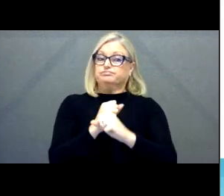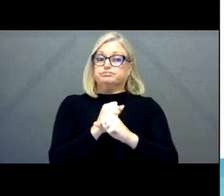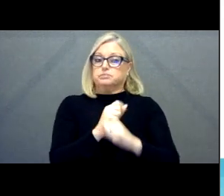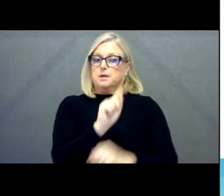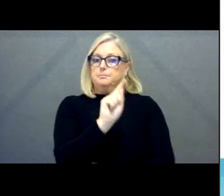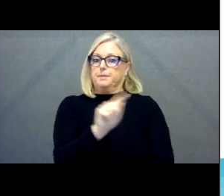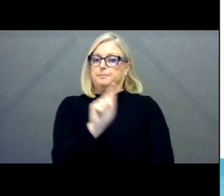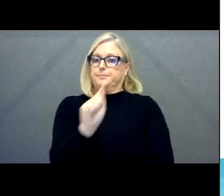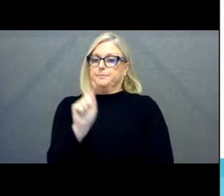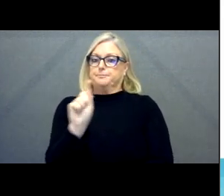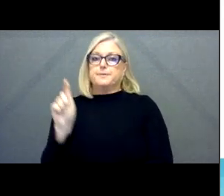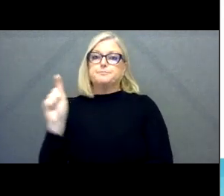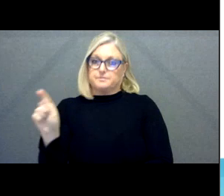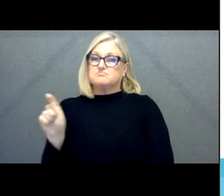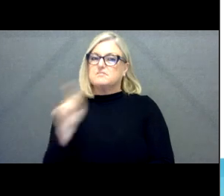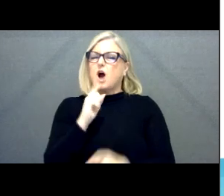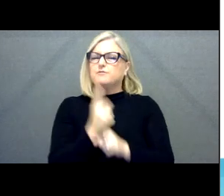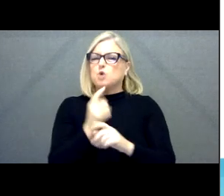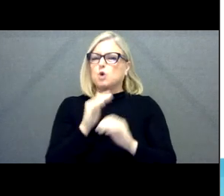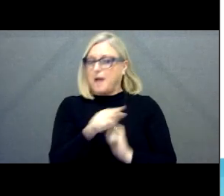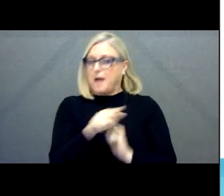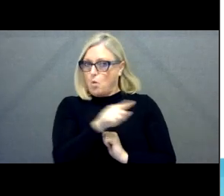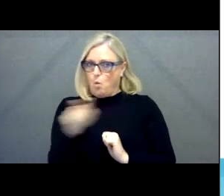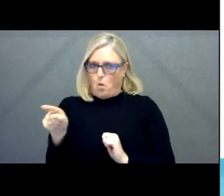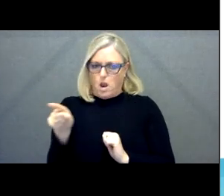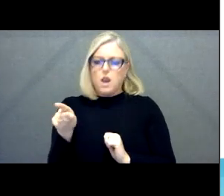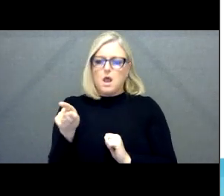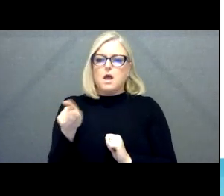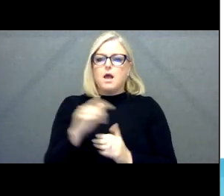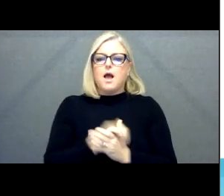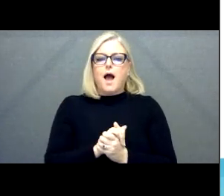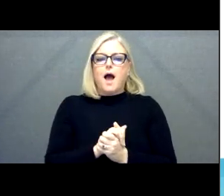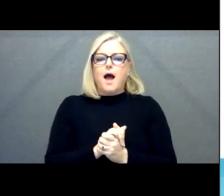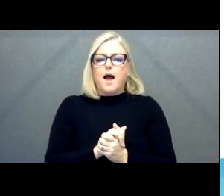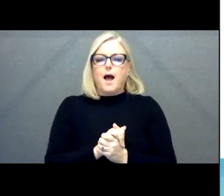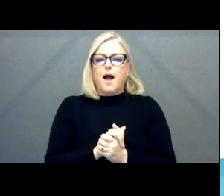talked about and I guess the main box on this page is that drug court is accepting